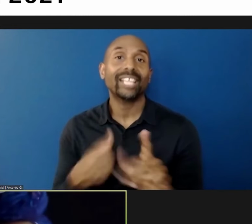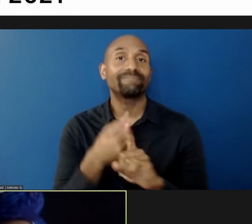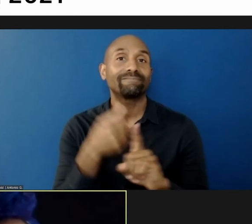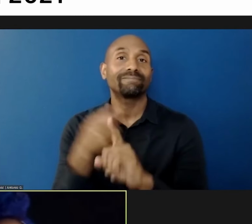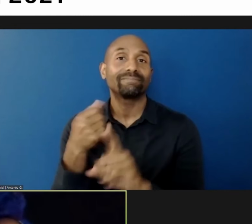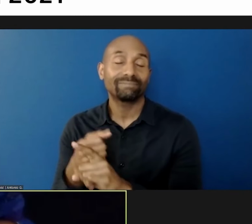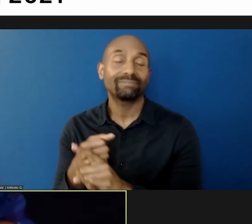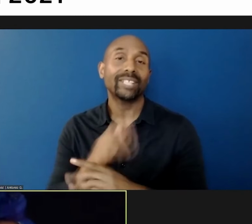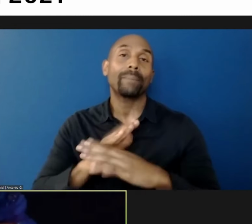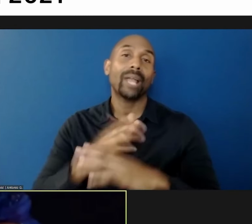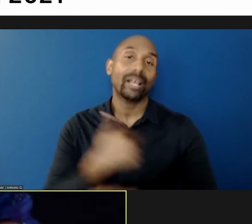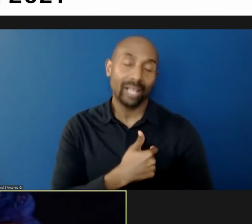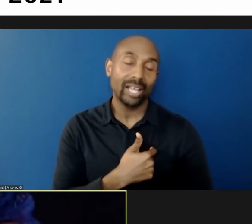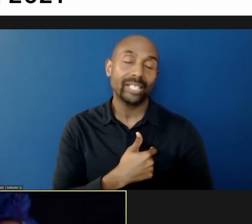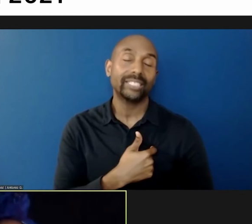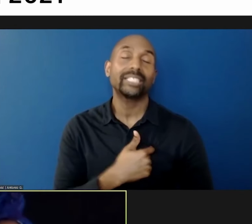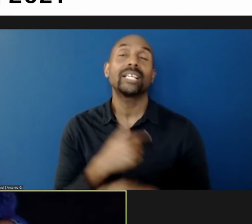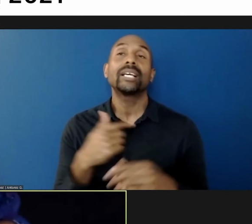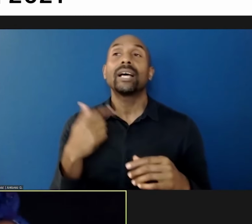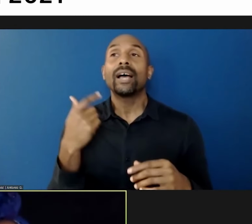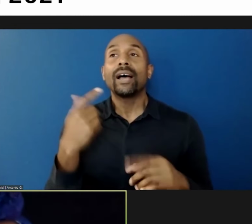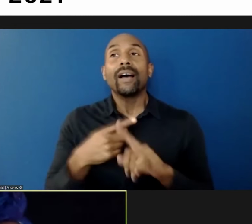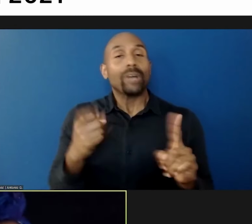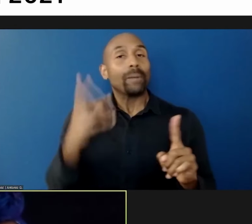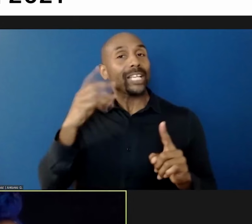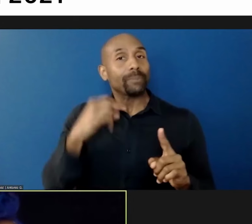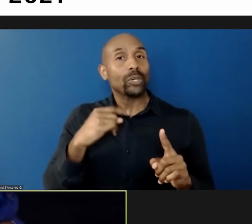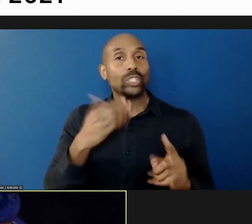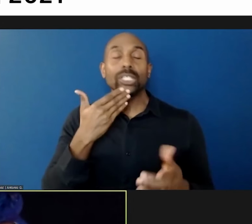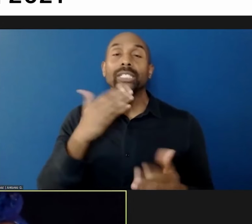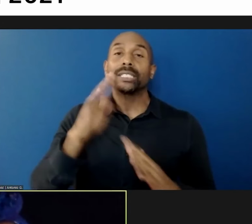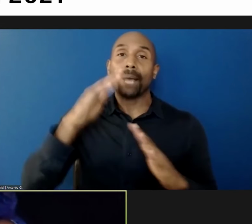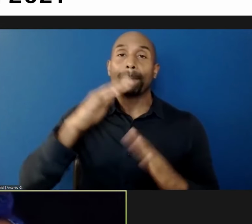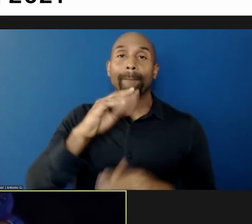life, pouring money and resources back into the communities that are providing these safe